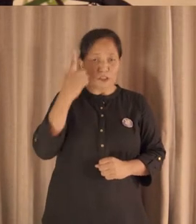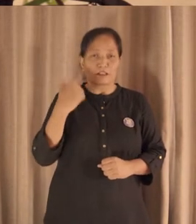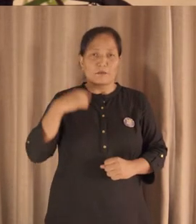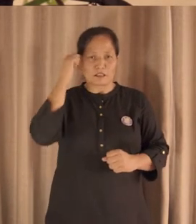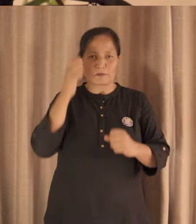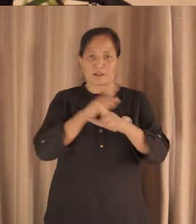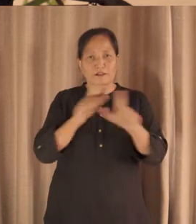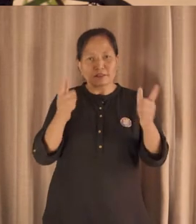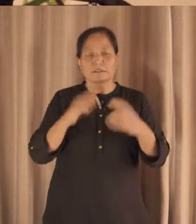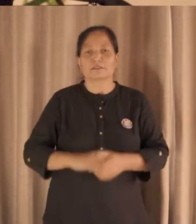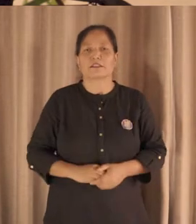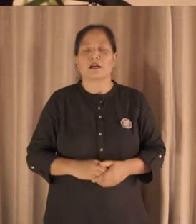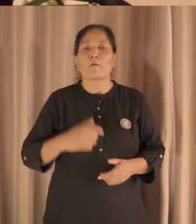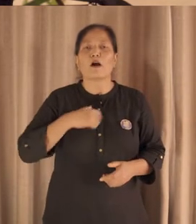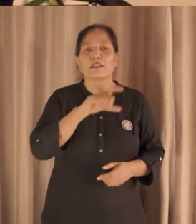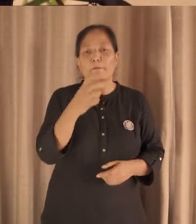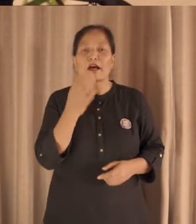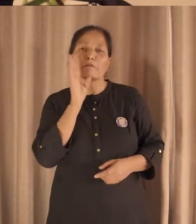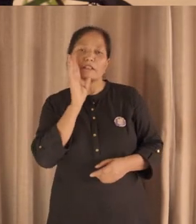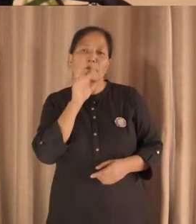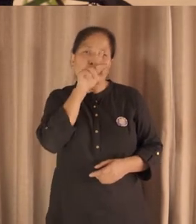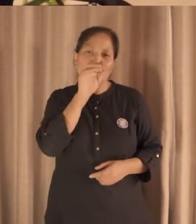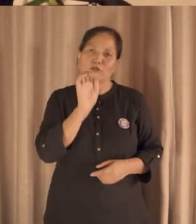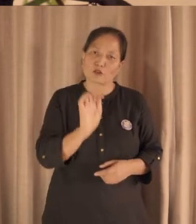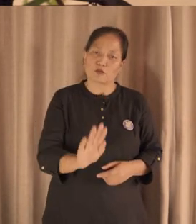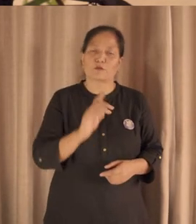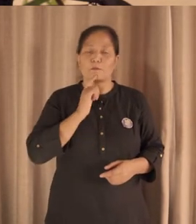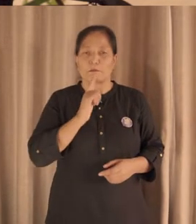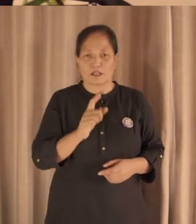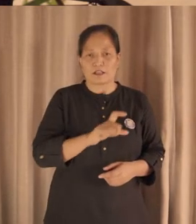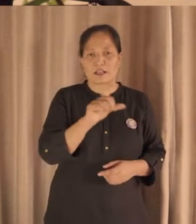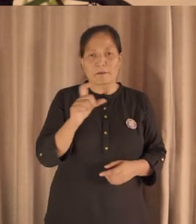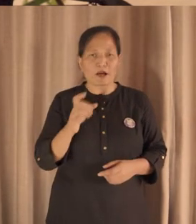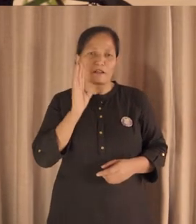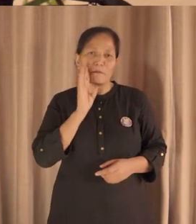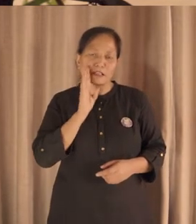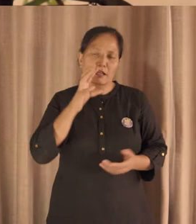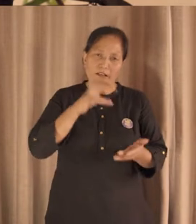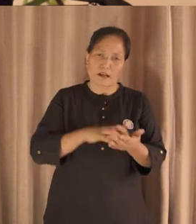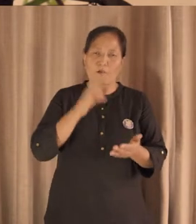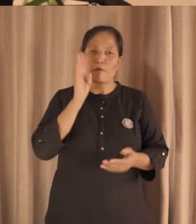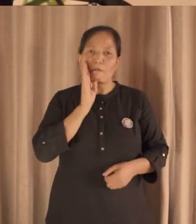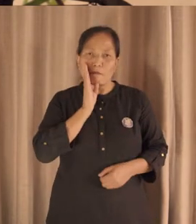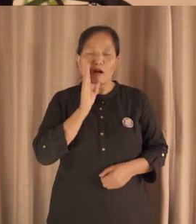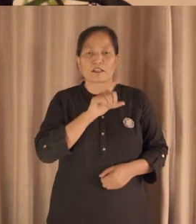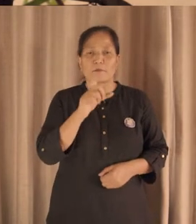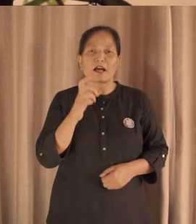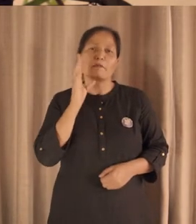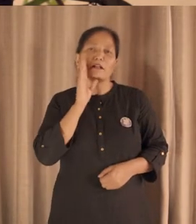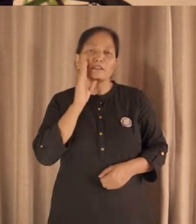and make others understand about the IP rights? G: First thing, we can look at youths from different angles, one can be from their age and thoughts in simple term. For me, a 70-year old man with progressive thoughts who wants to take Nepali society towards advancement